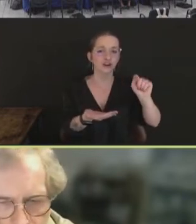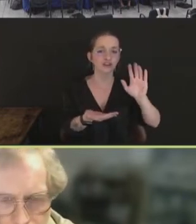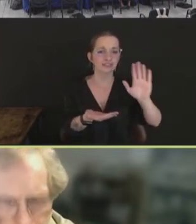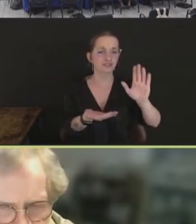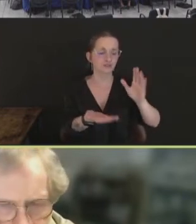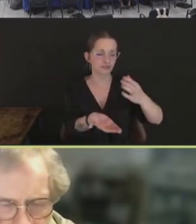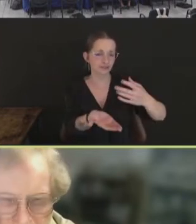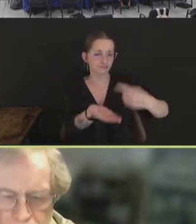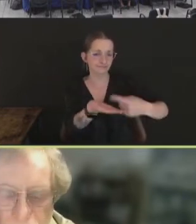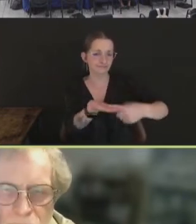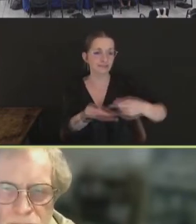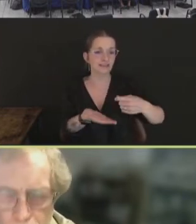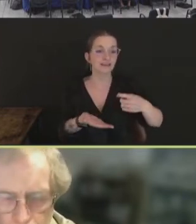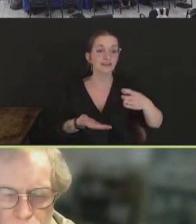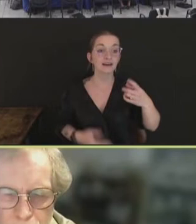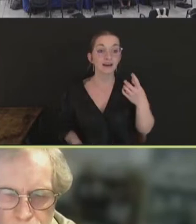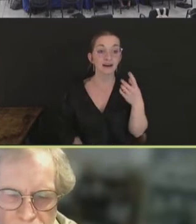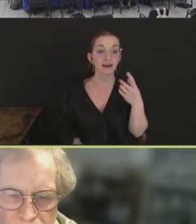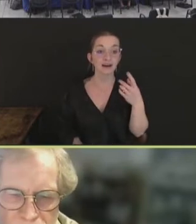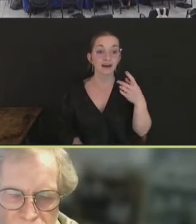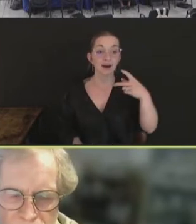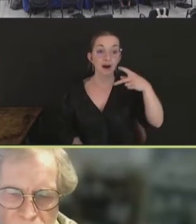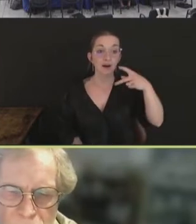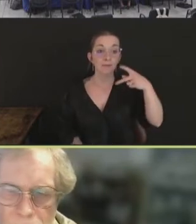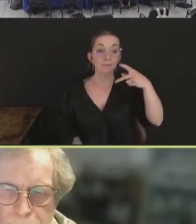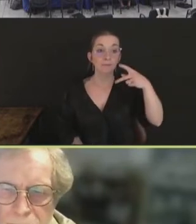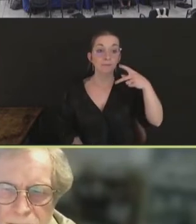the predominant cause of polio paralysis.